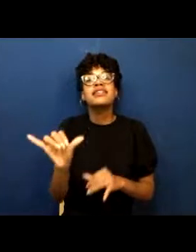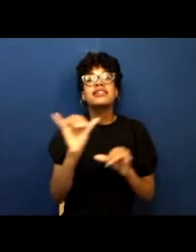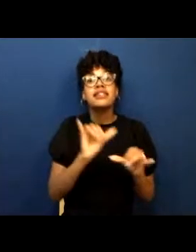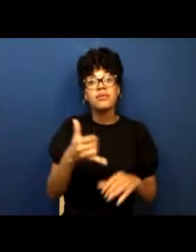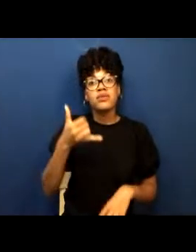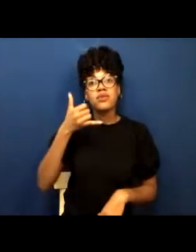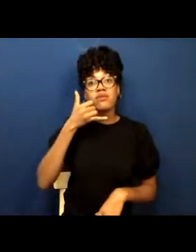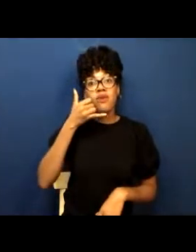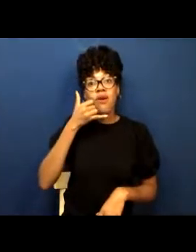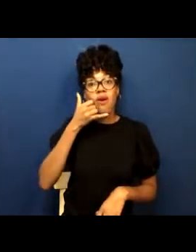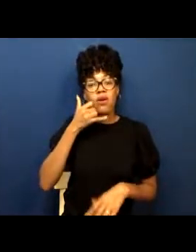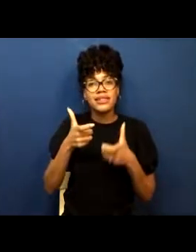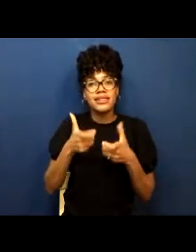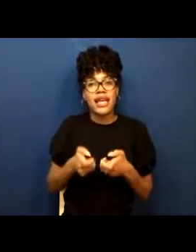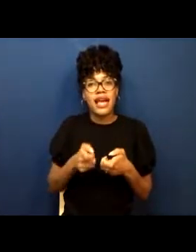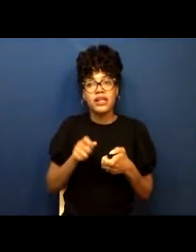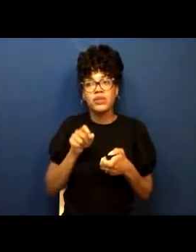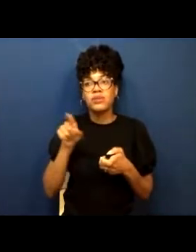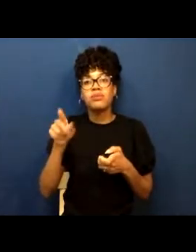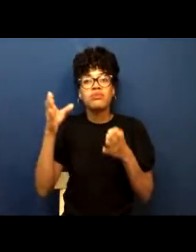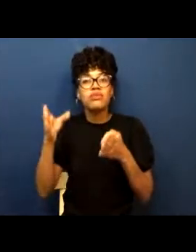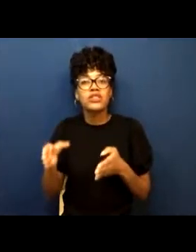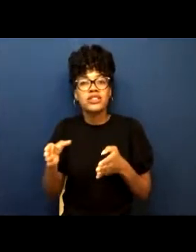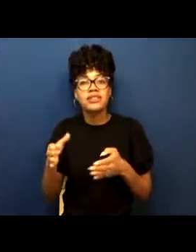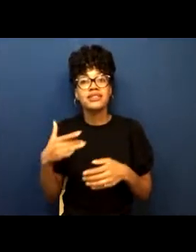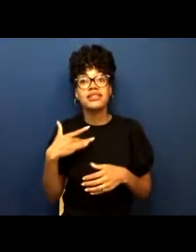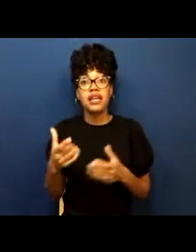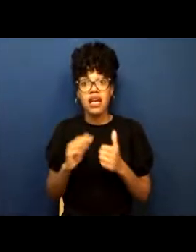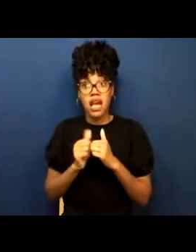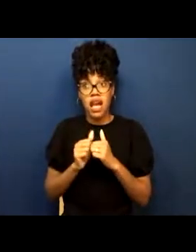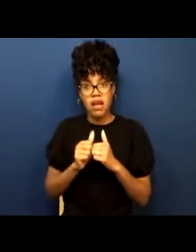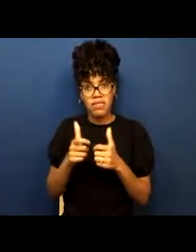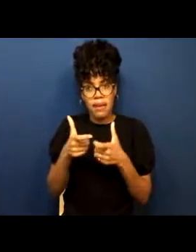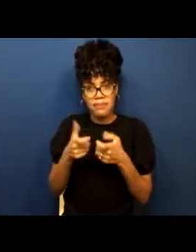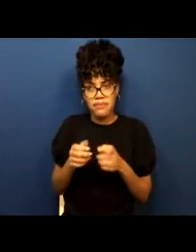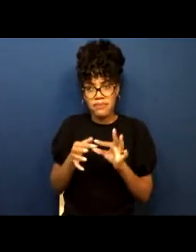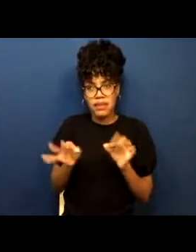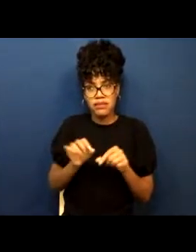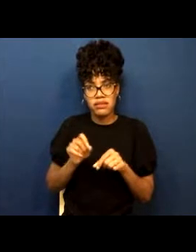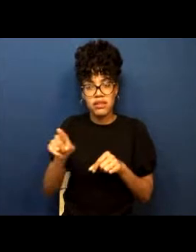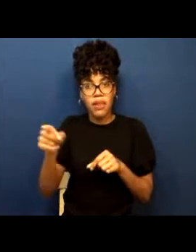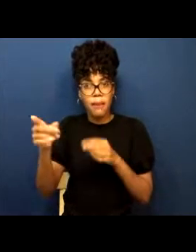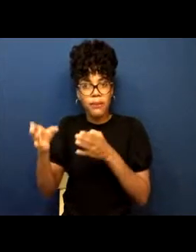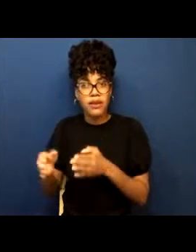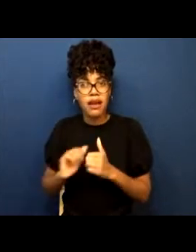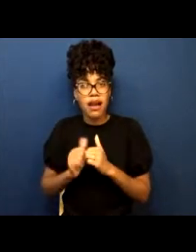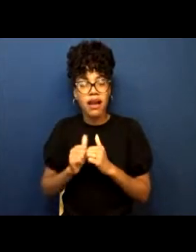It goes to a satellite, lands to somebodies phone on the other side of the world. So in we're kind of carrying our satellite tags